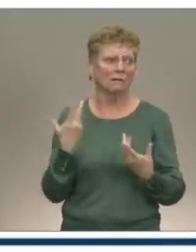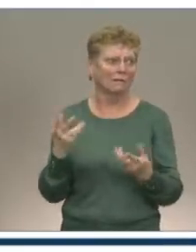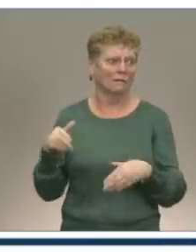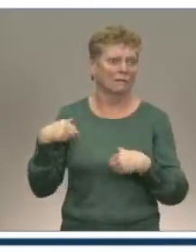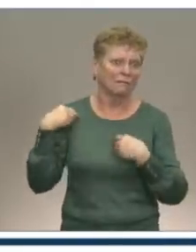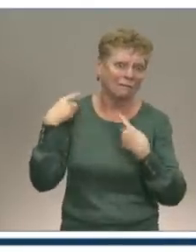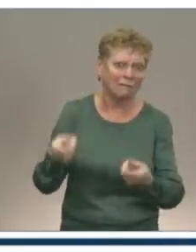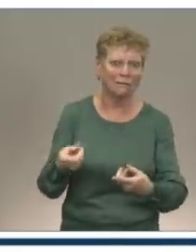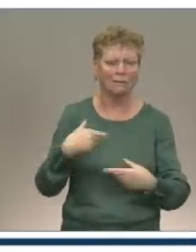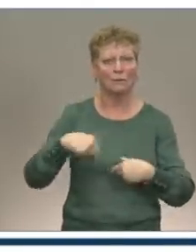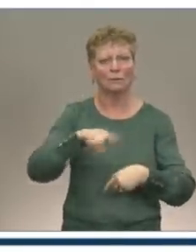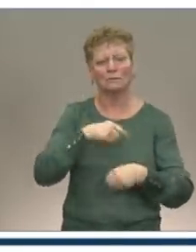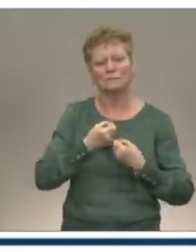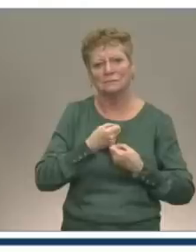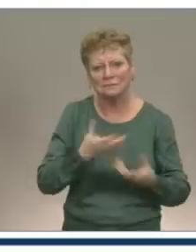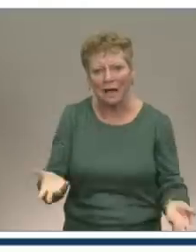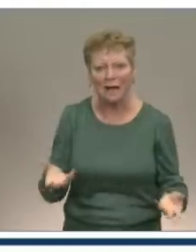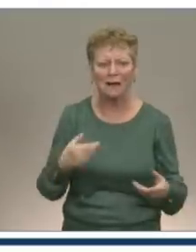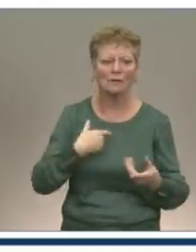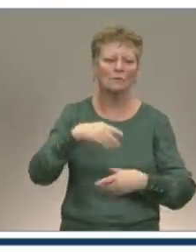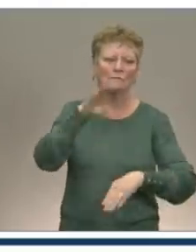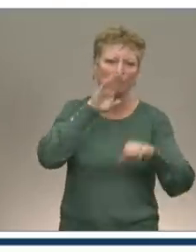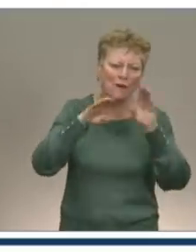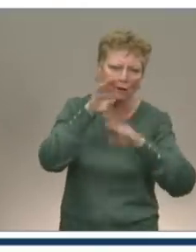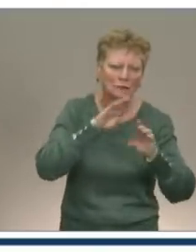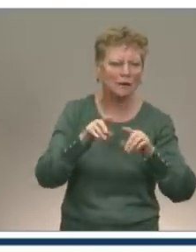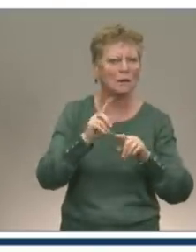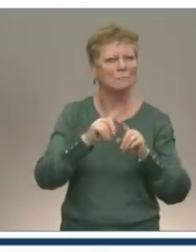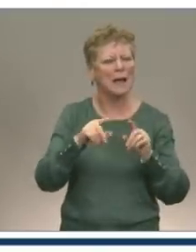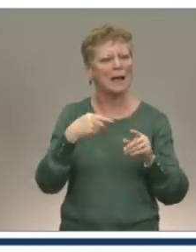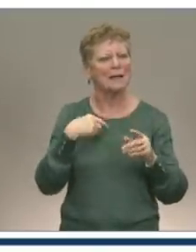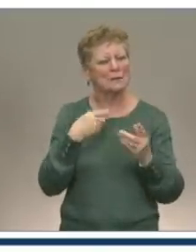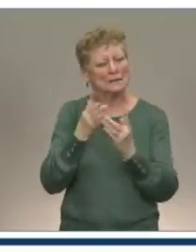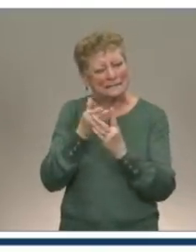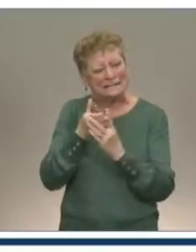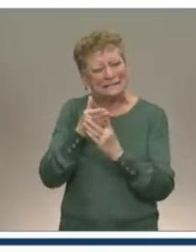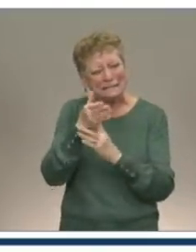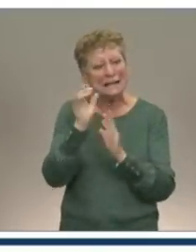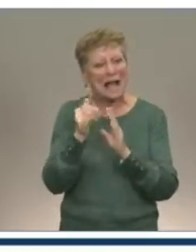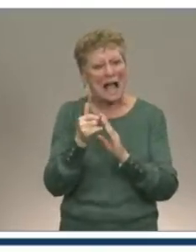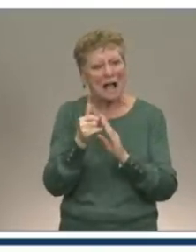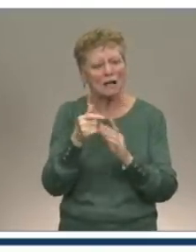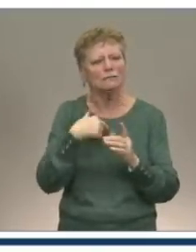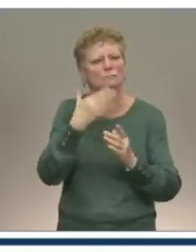following public health rules and by being kind to one another supporting one another and caring for